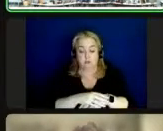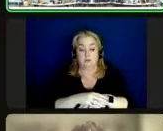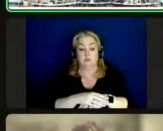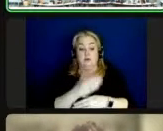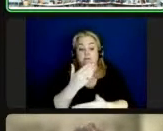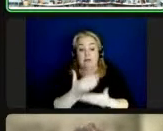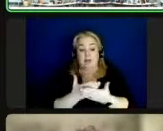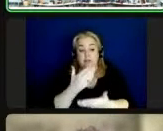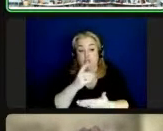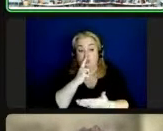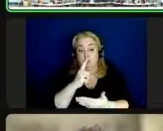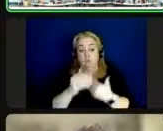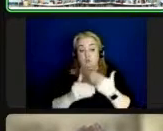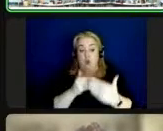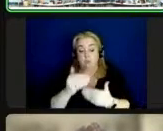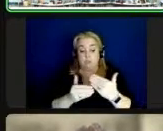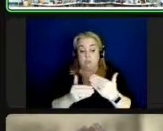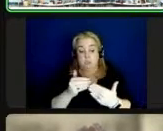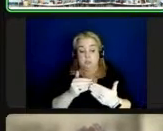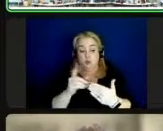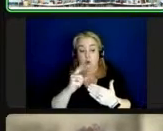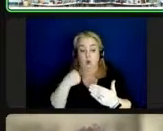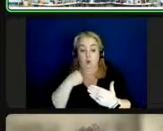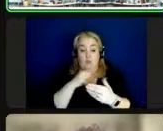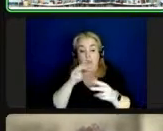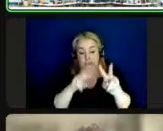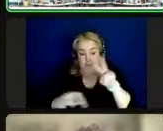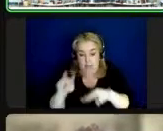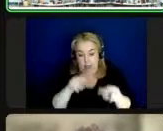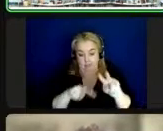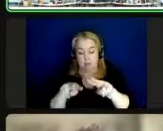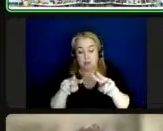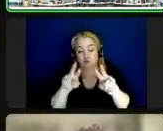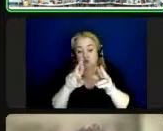SO I'M HERE TO GET A LITTLE